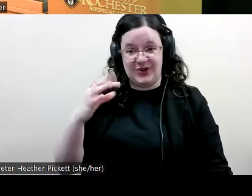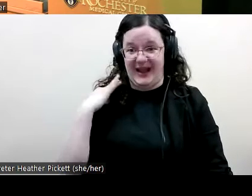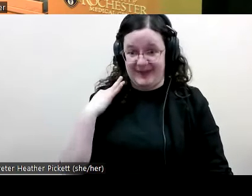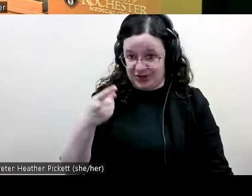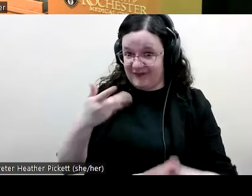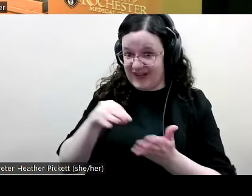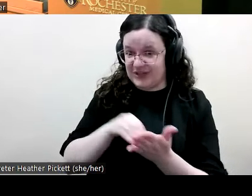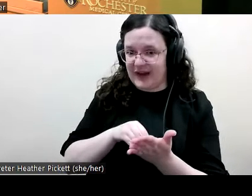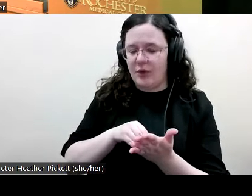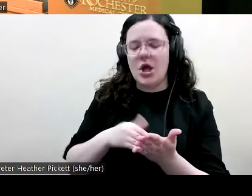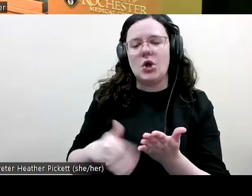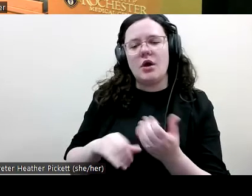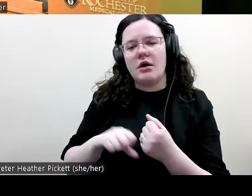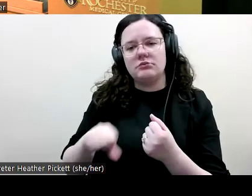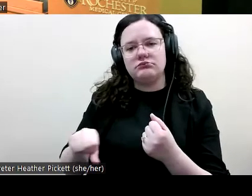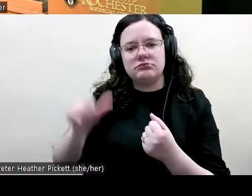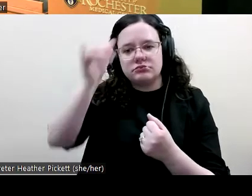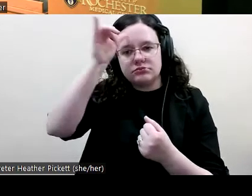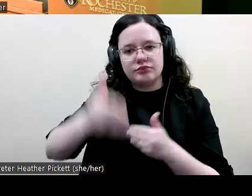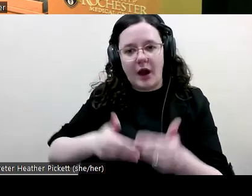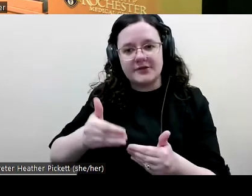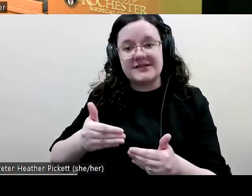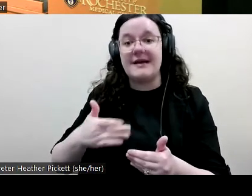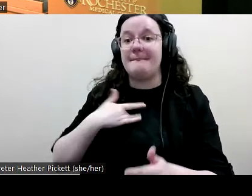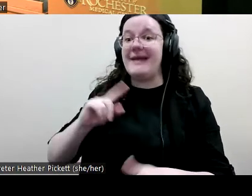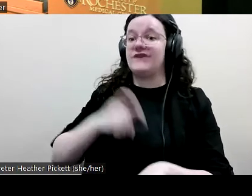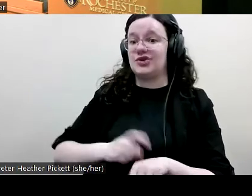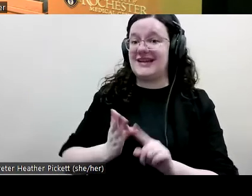and then it's usually you know denied on the first round so you're talking several years where that